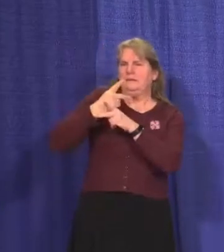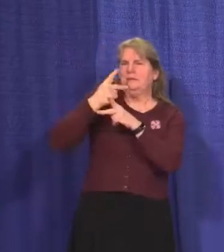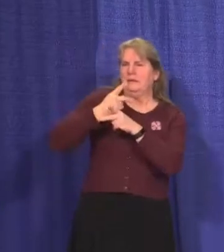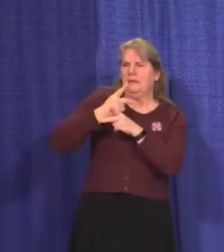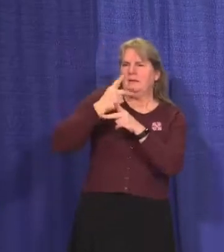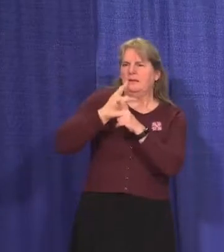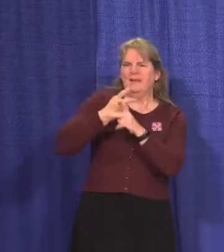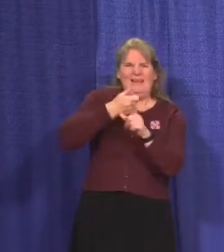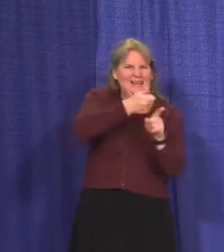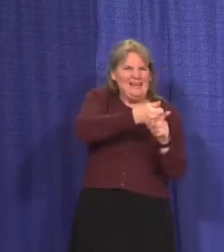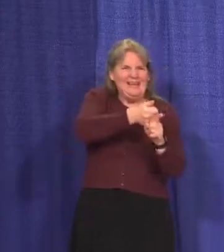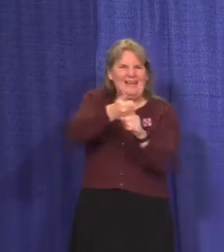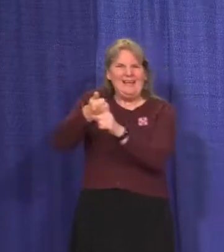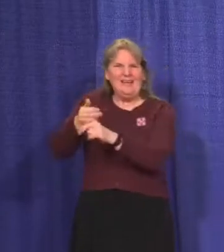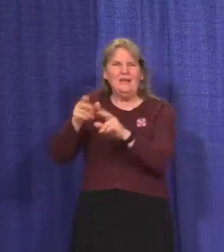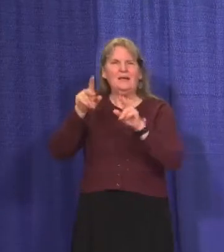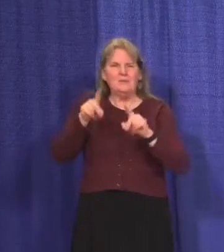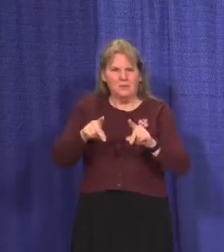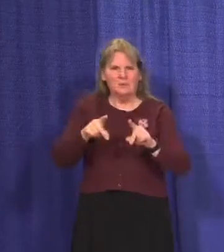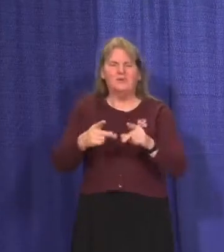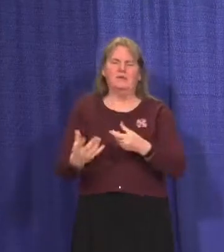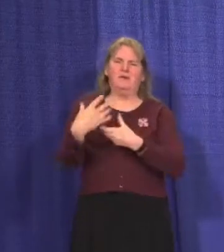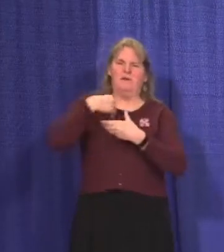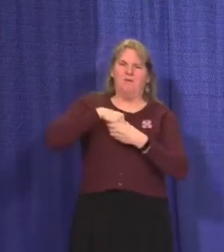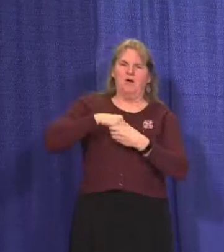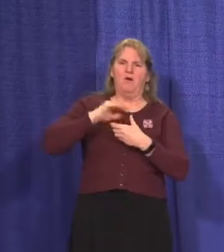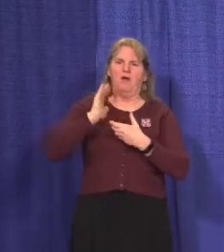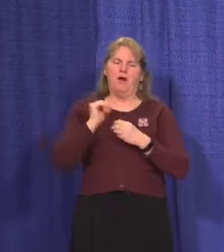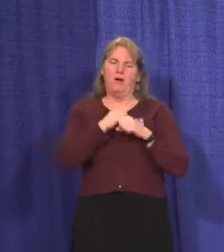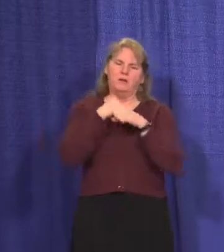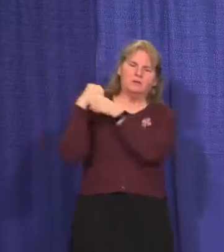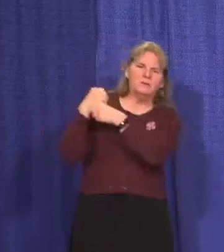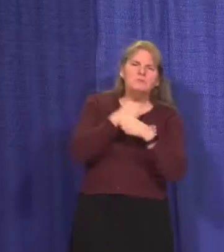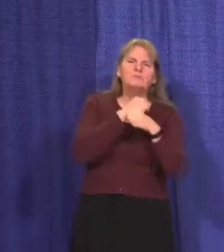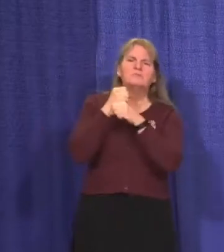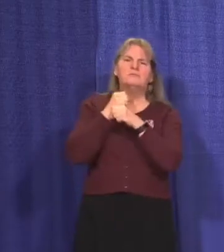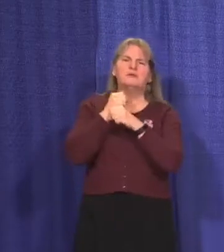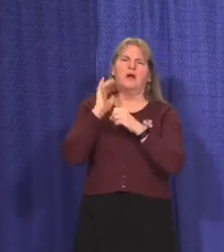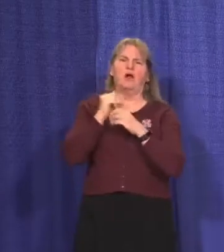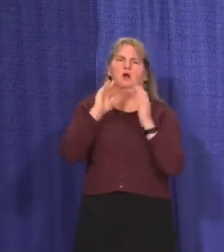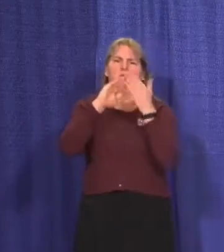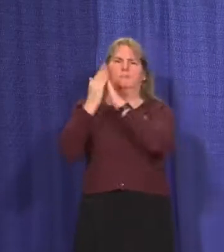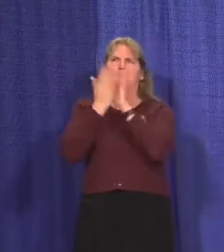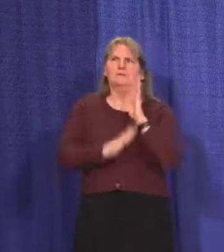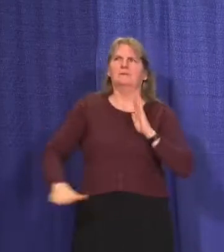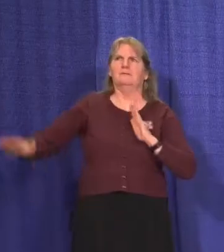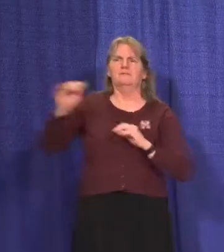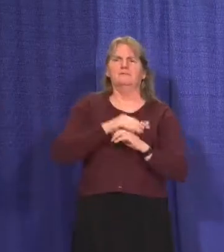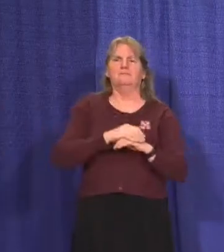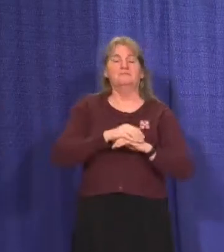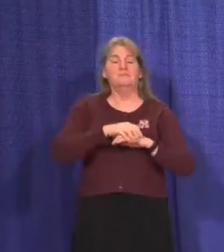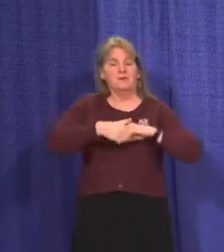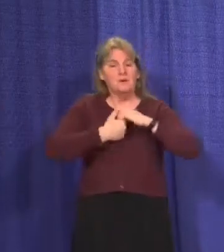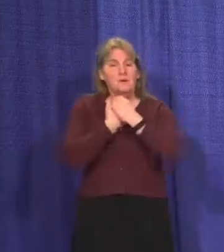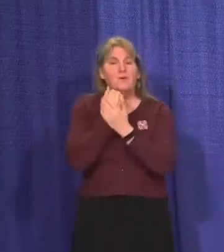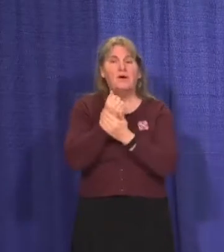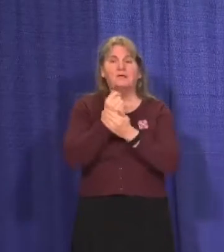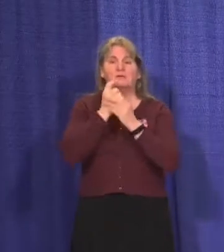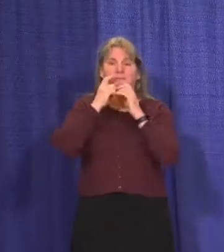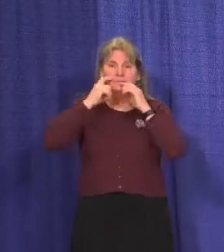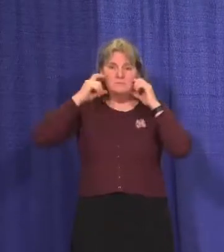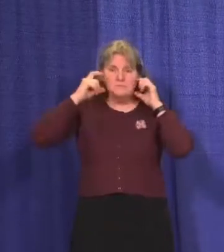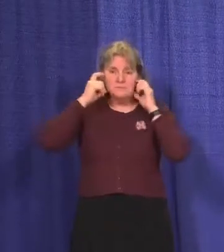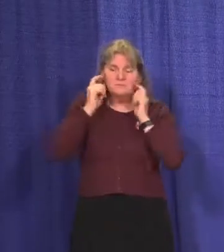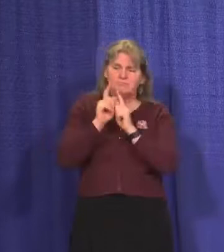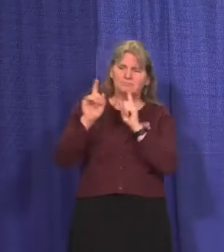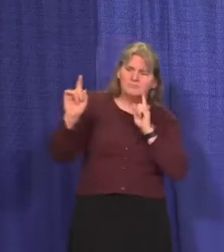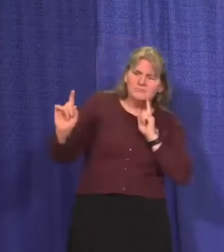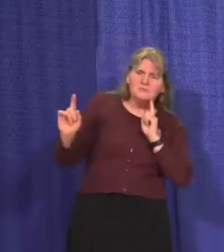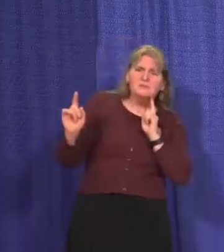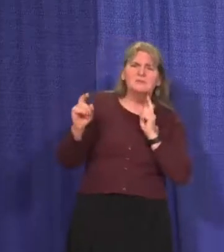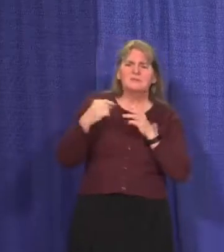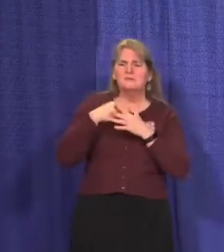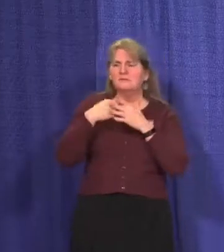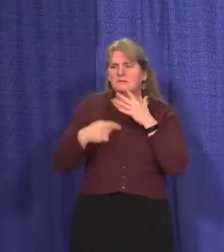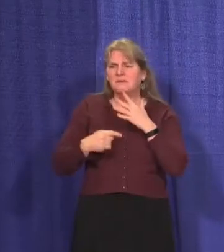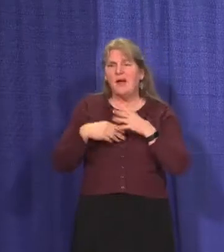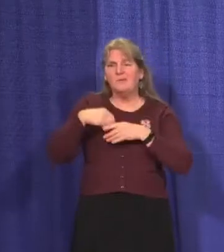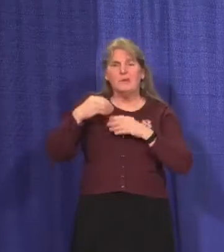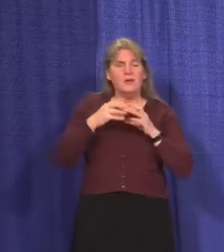community being protected.